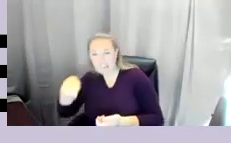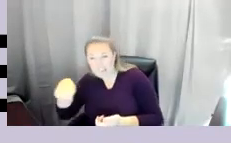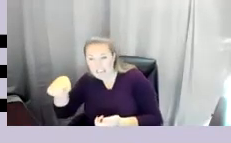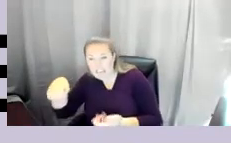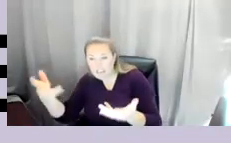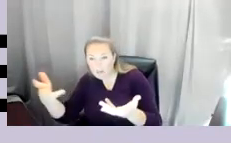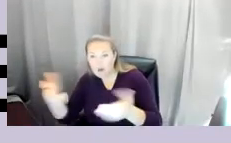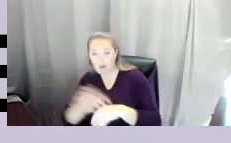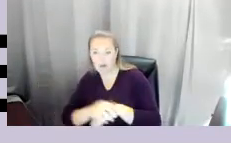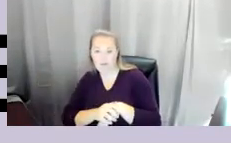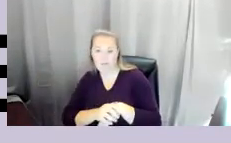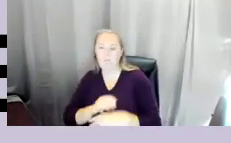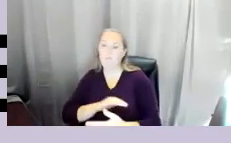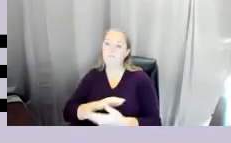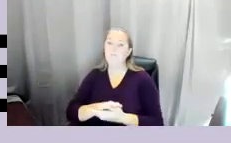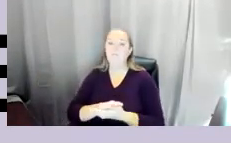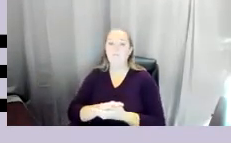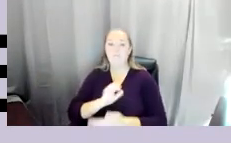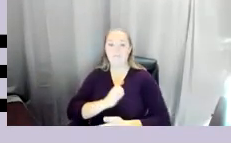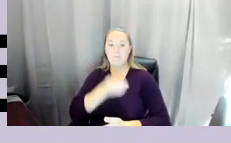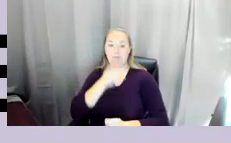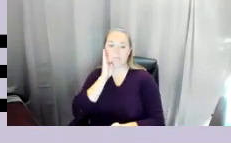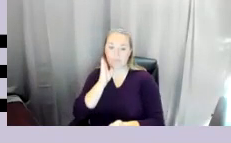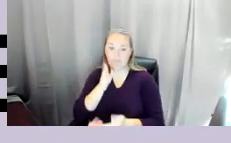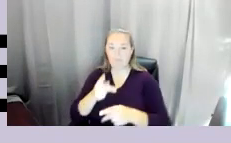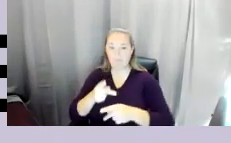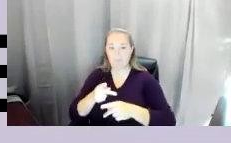AND BRING THAT INFORMATION TO THE COUNTY.